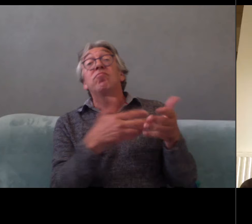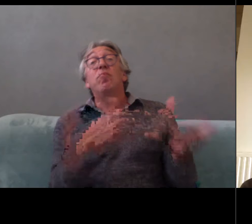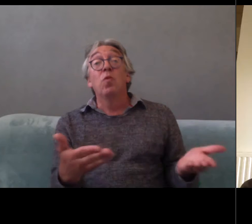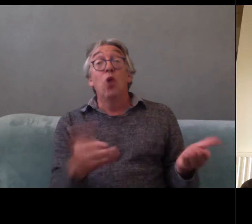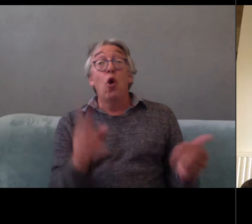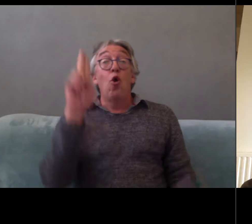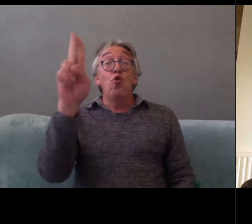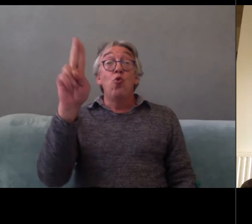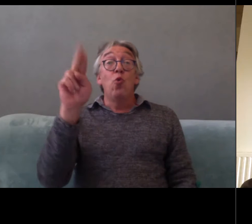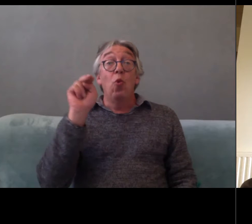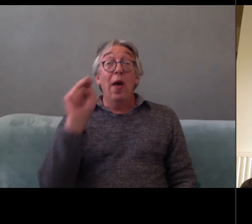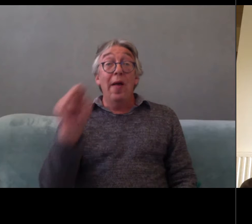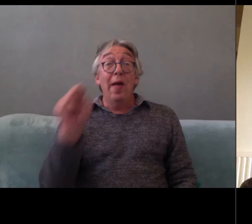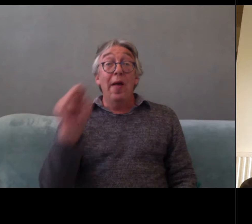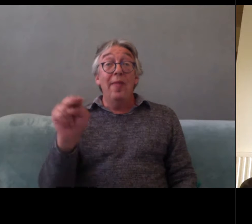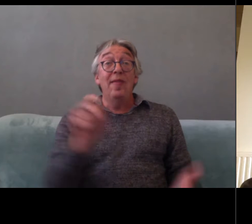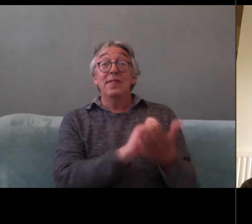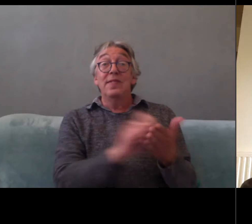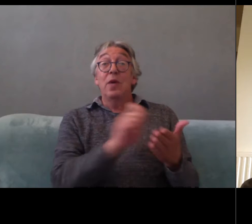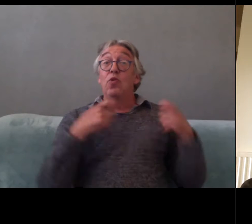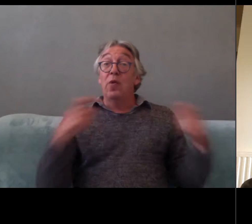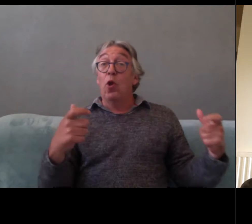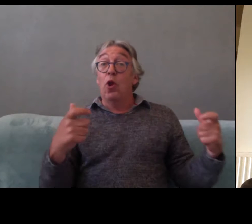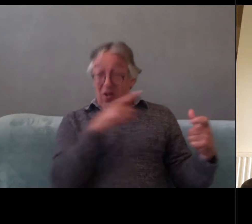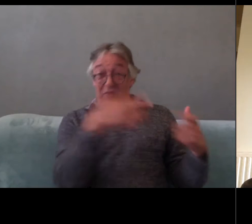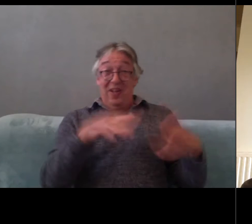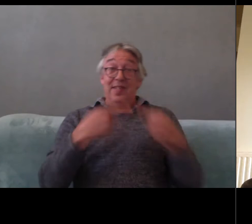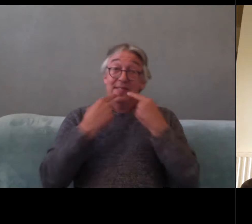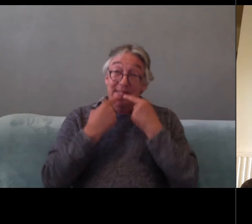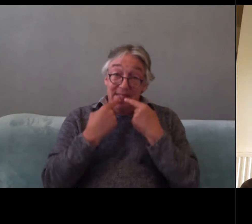We'd like to see the European Commission